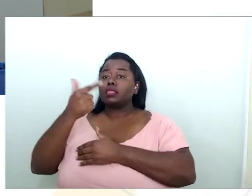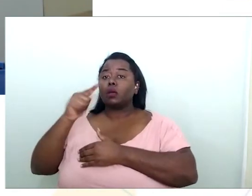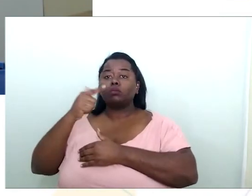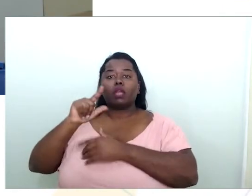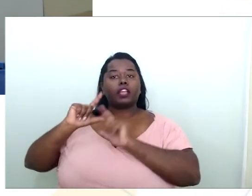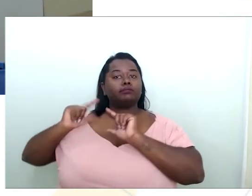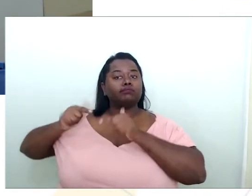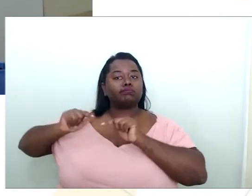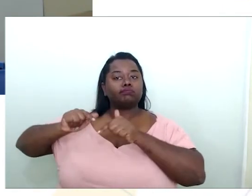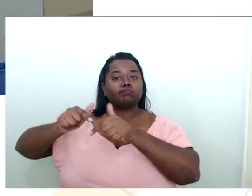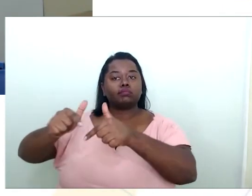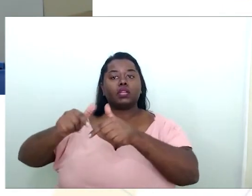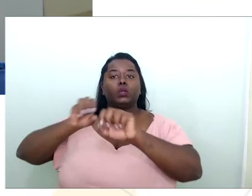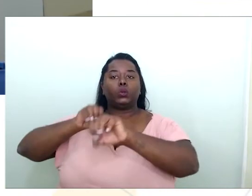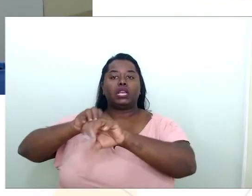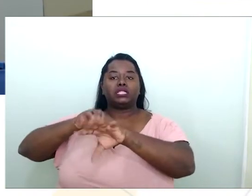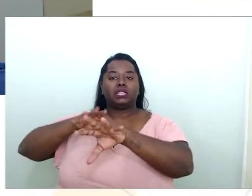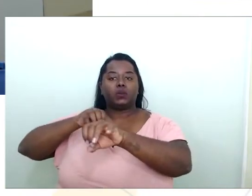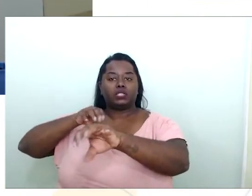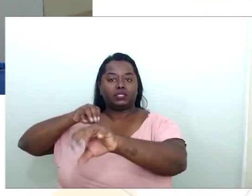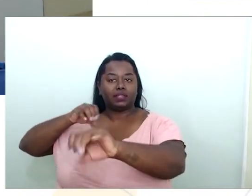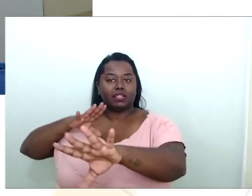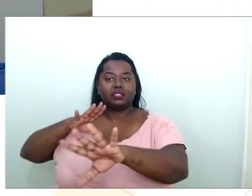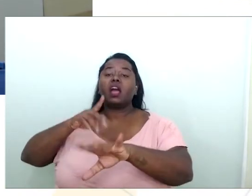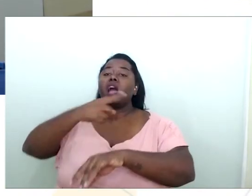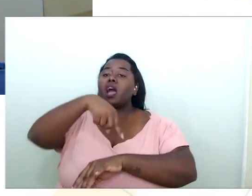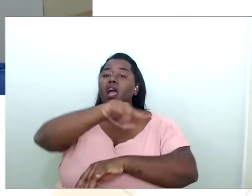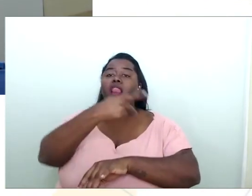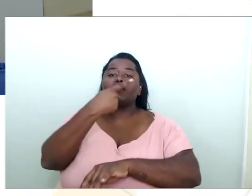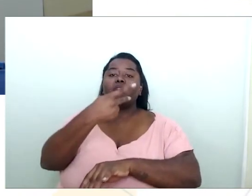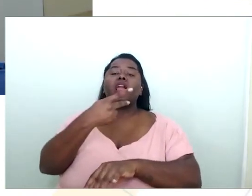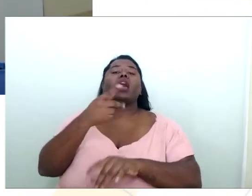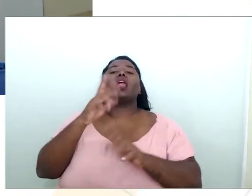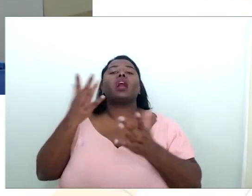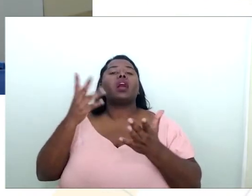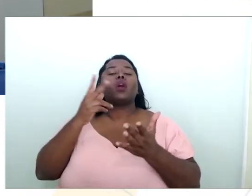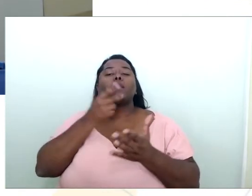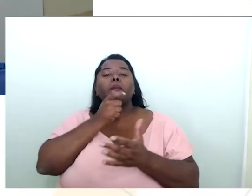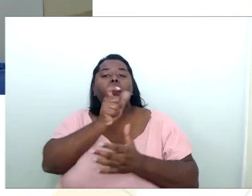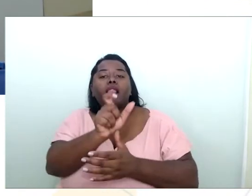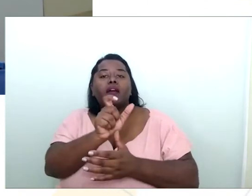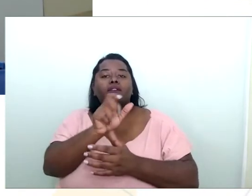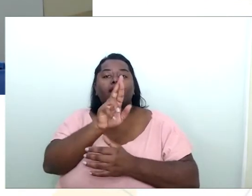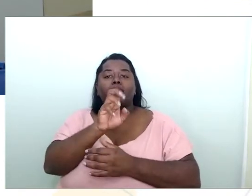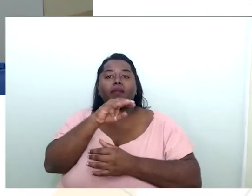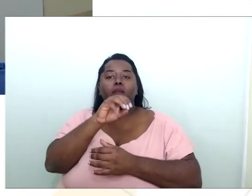idea that we will face the face and now we are remote ok now what does that